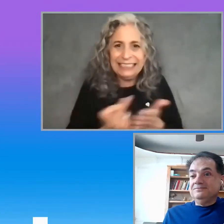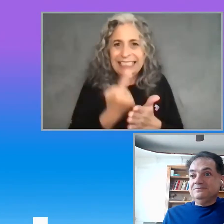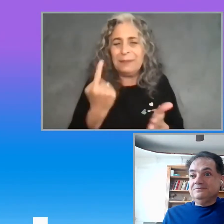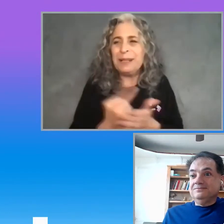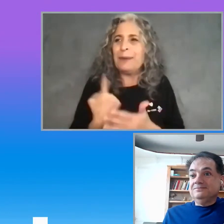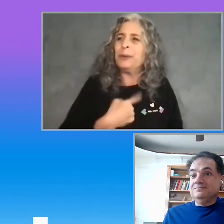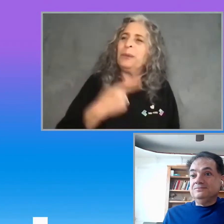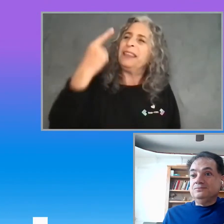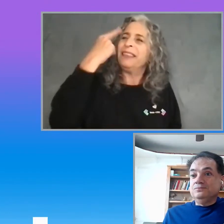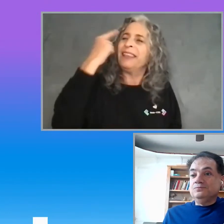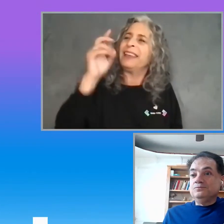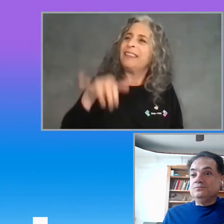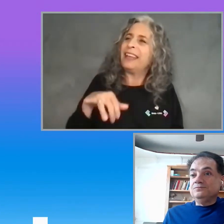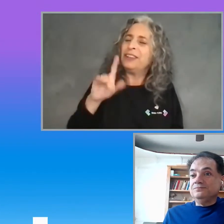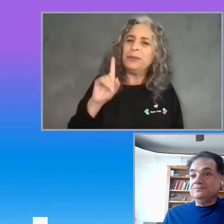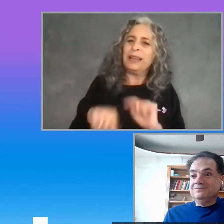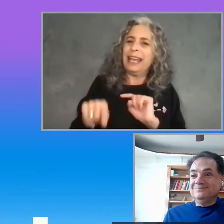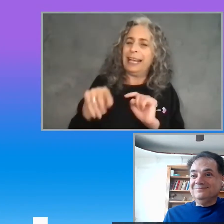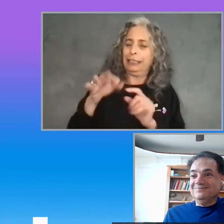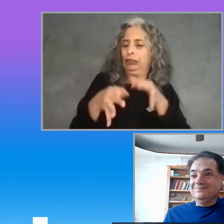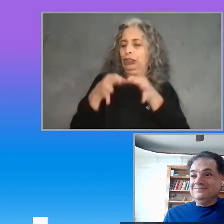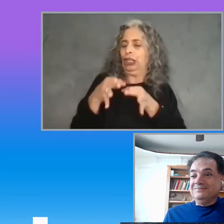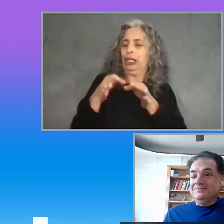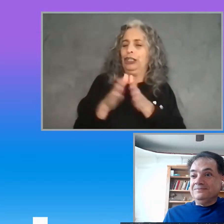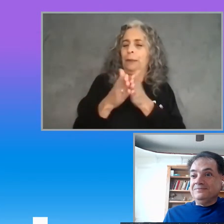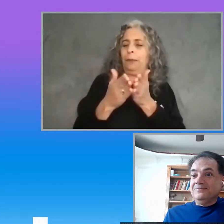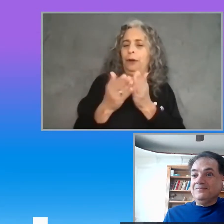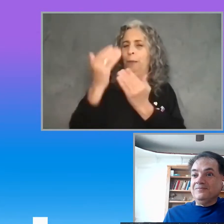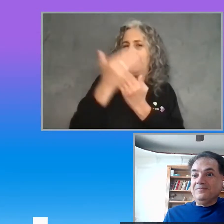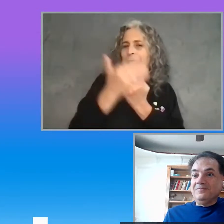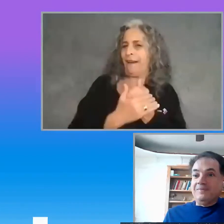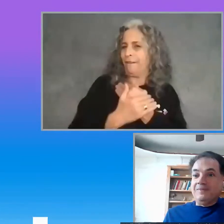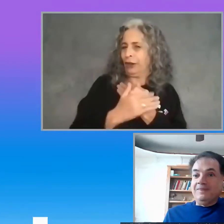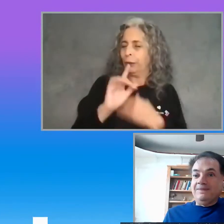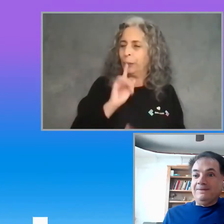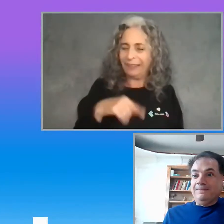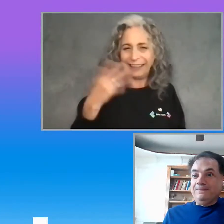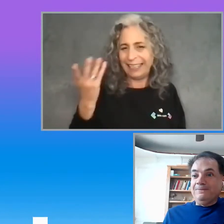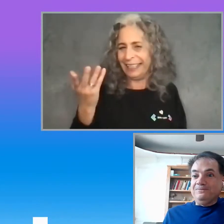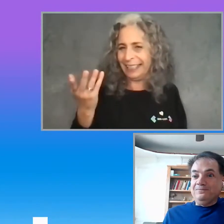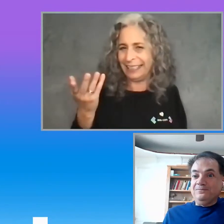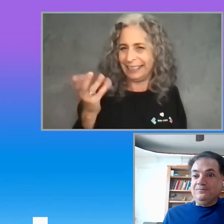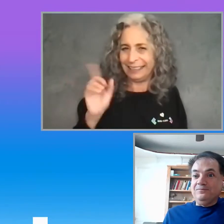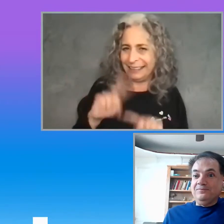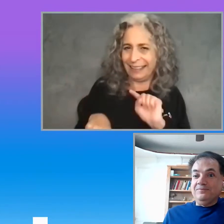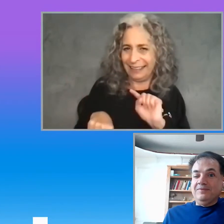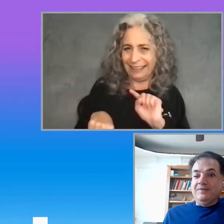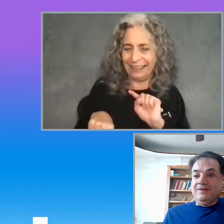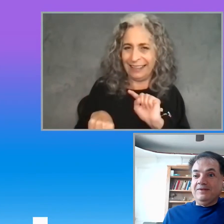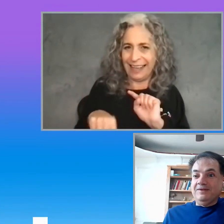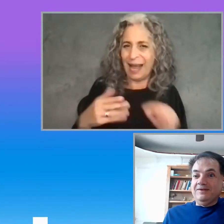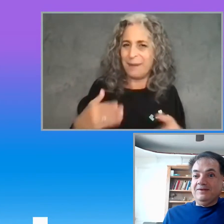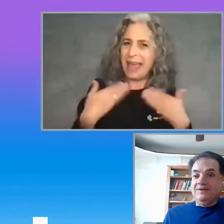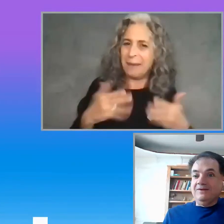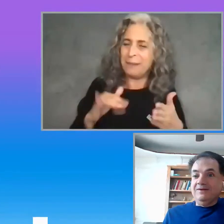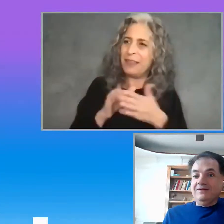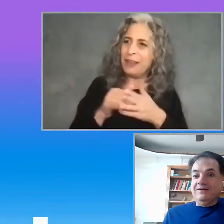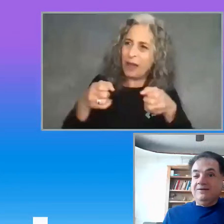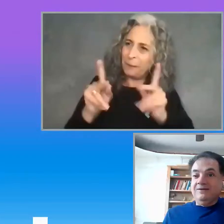think that, you know, you can't tell a book by its cover, you know? Really. And so I'm glad